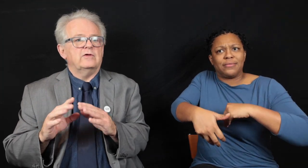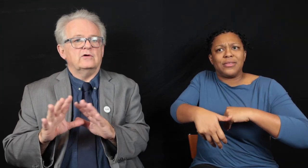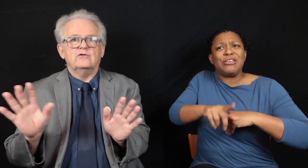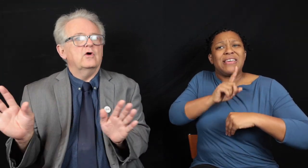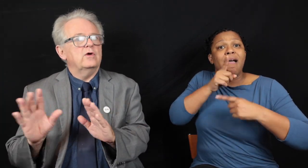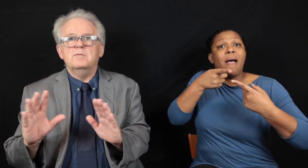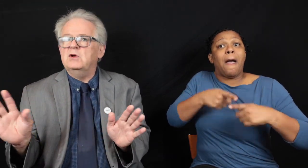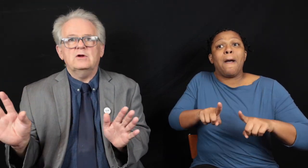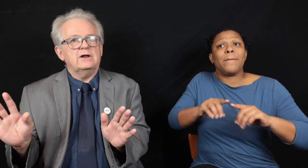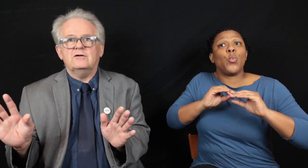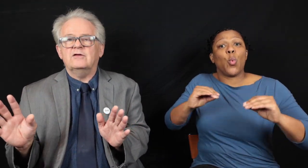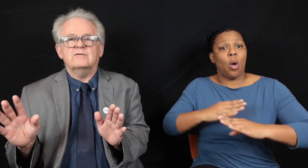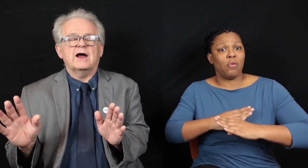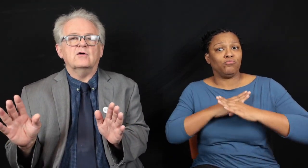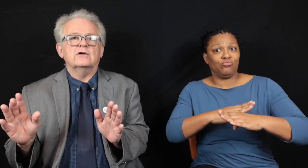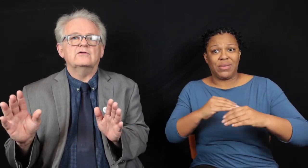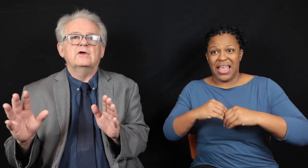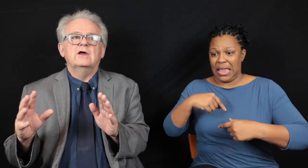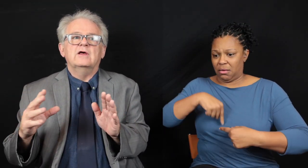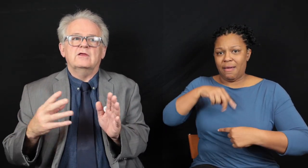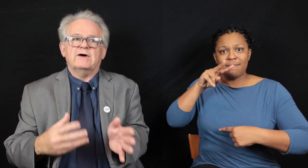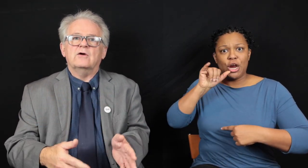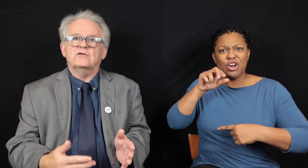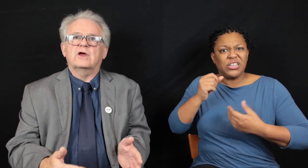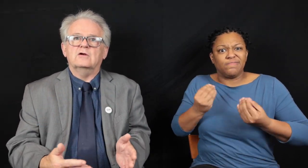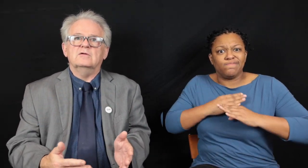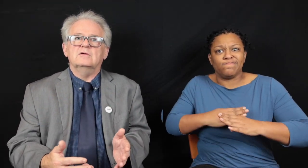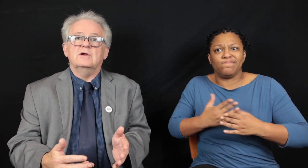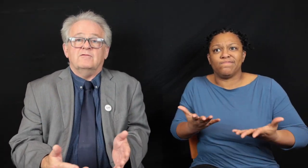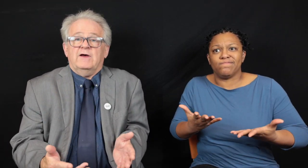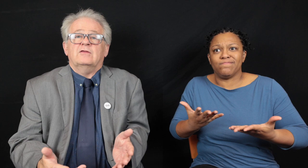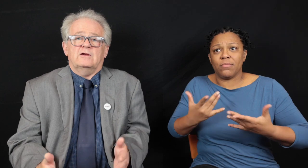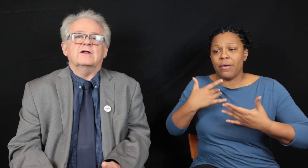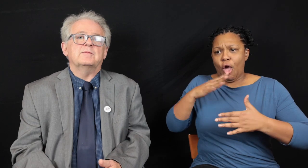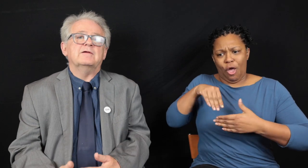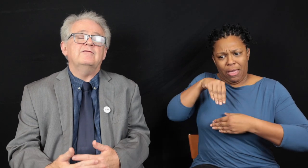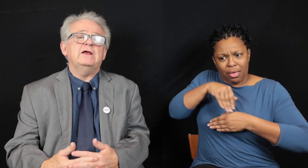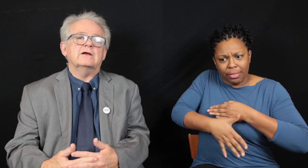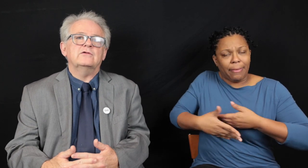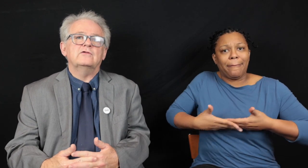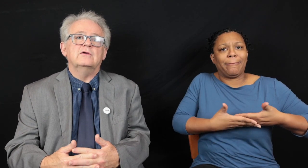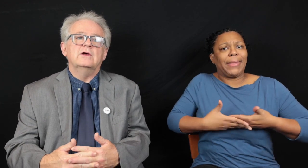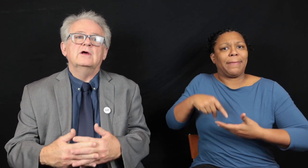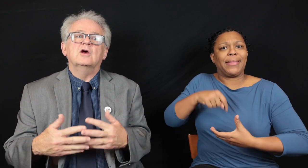and there’s no immunity to the virus, the virus can infect the developing fetus,